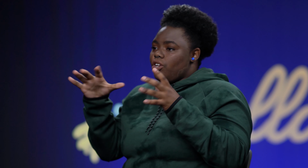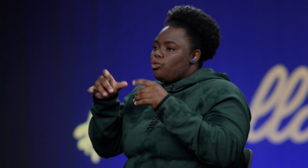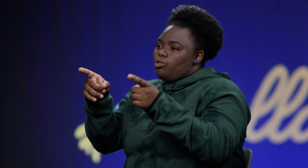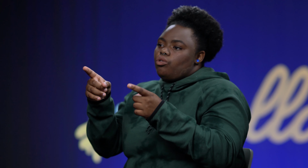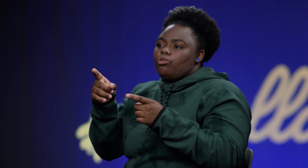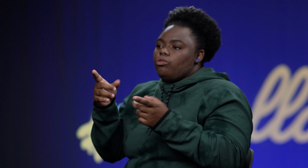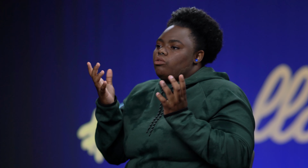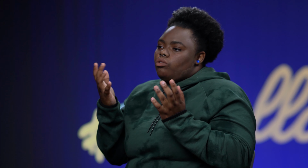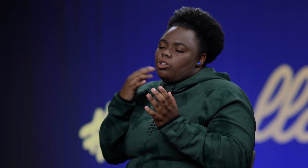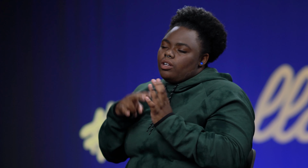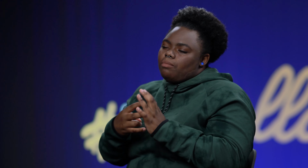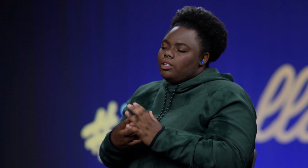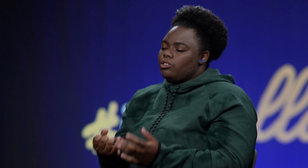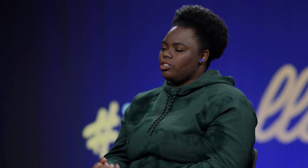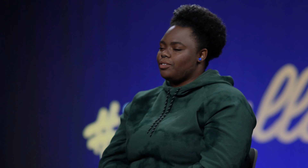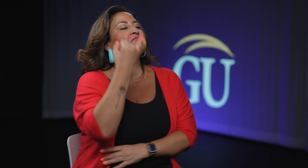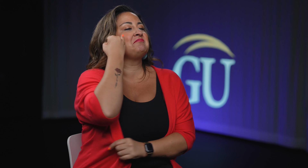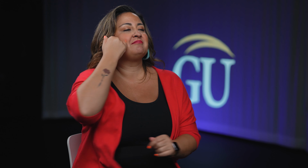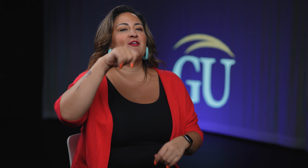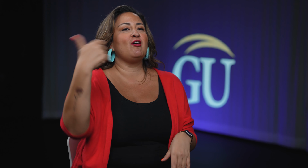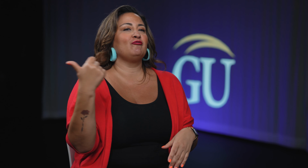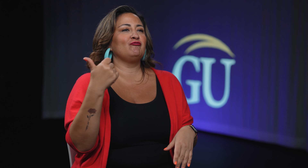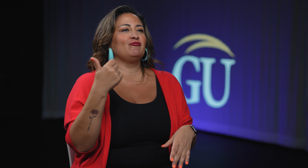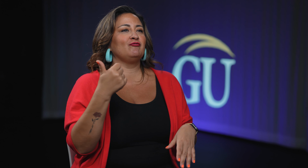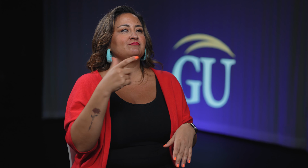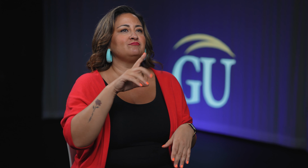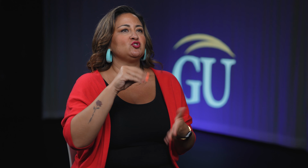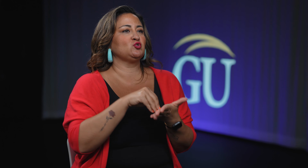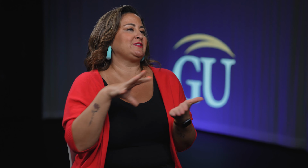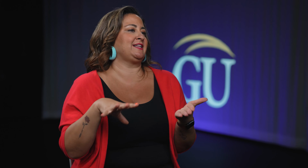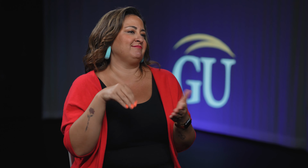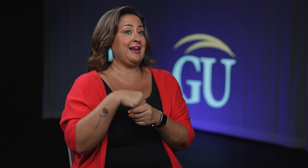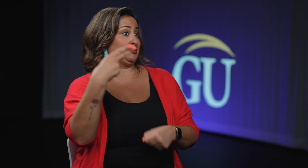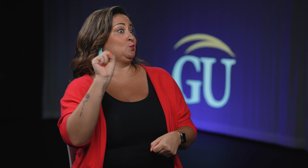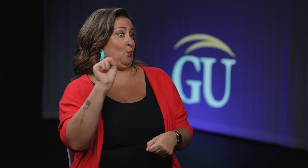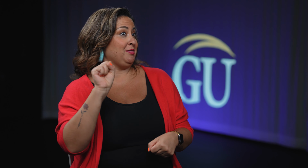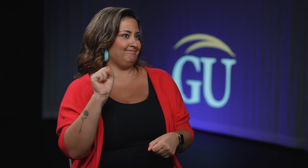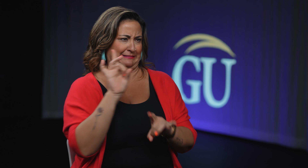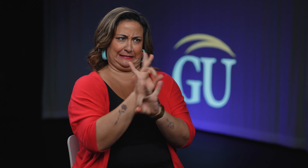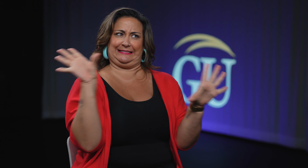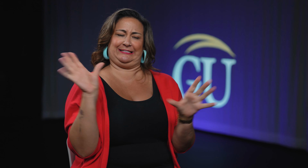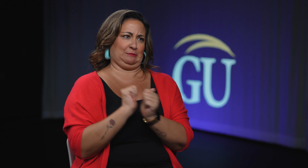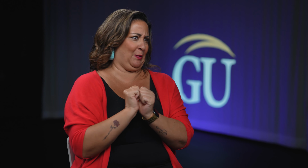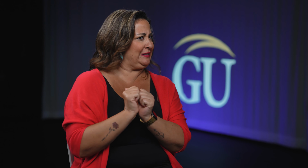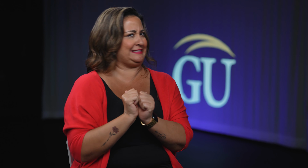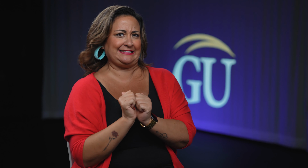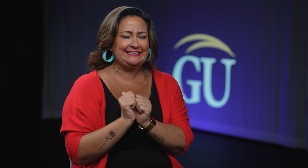You know what I mean? Suppose another high school student was truly good at athletics